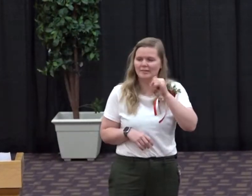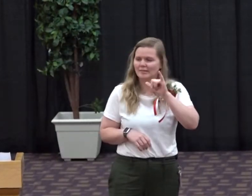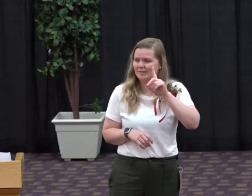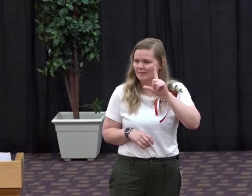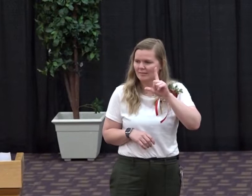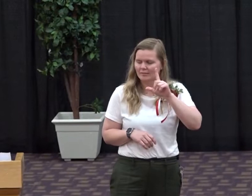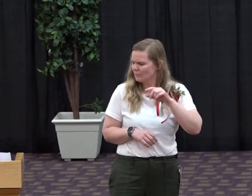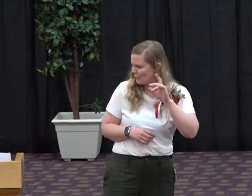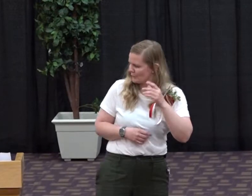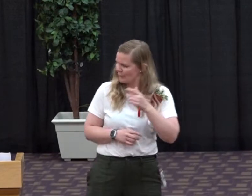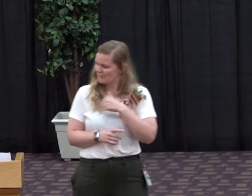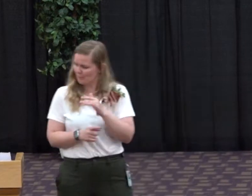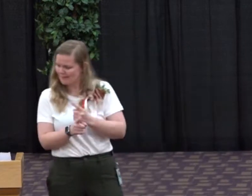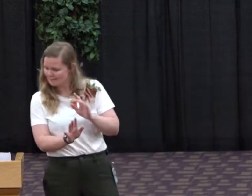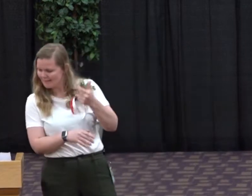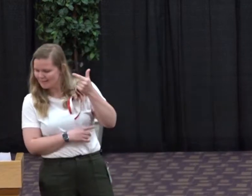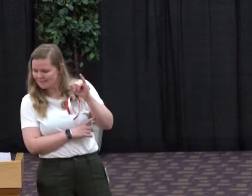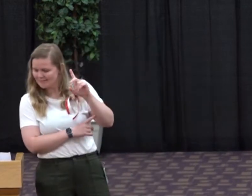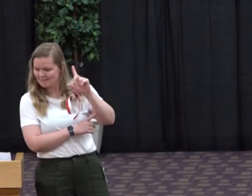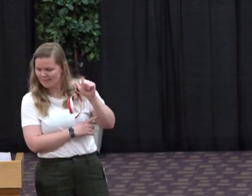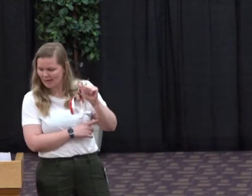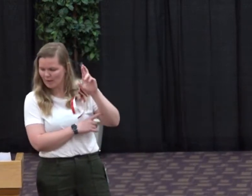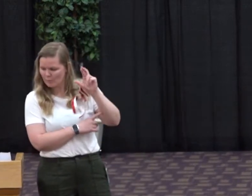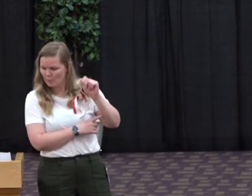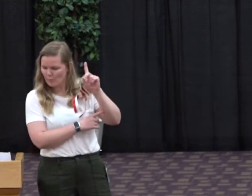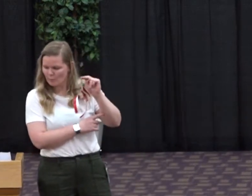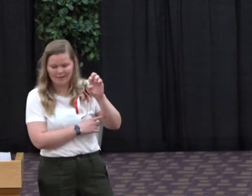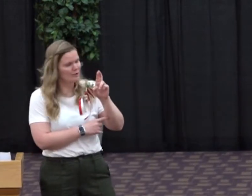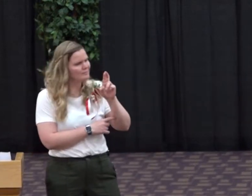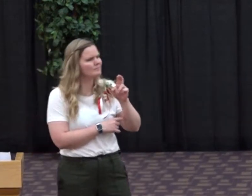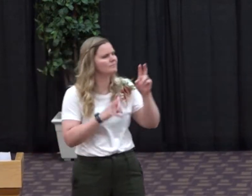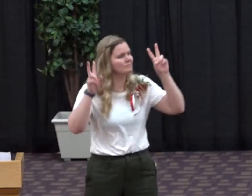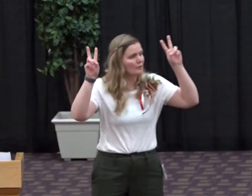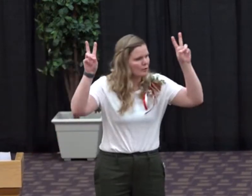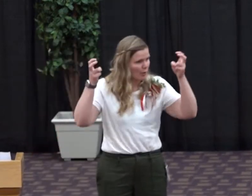Now I would like to quote Gilda Radner.